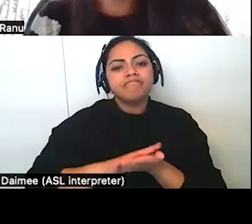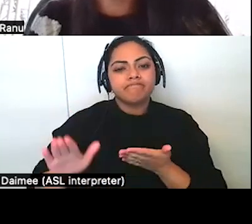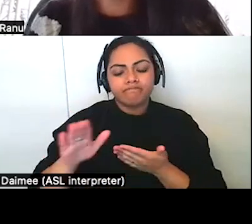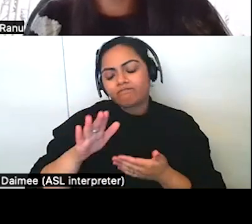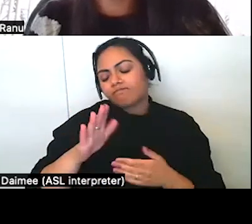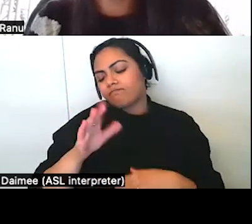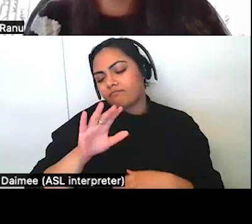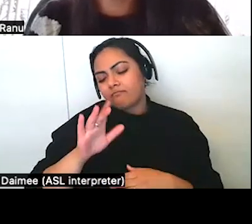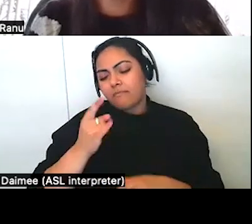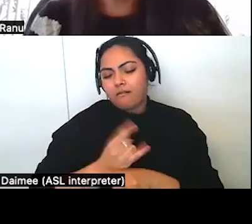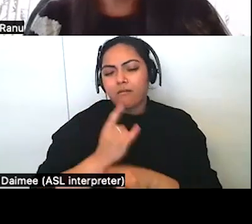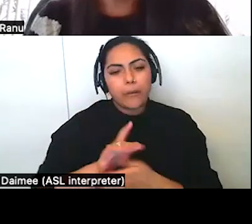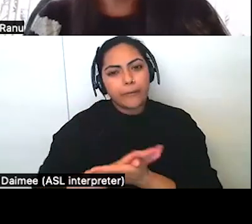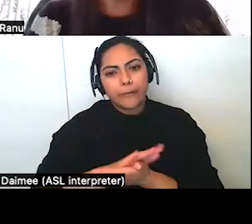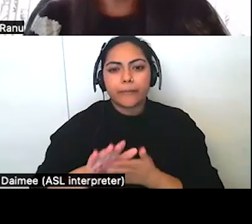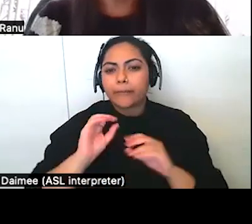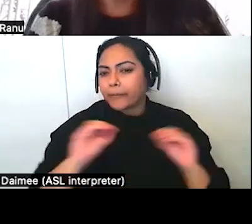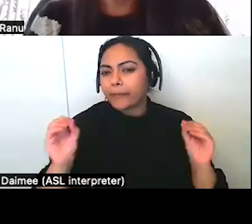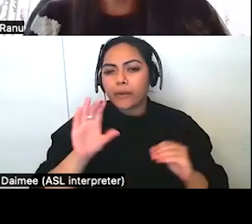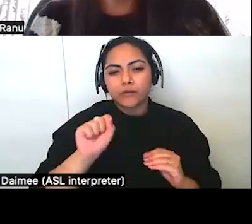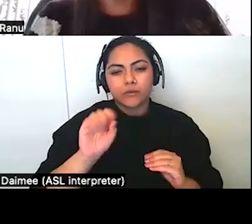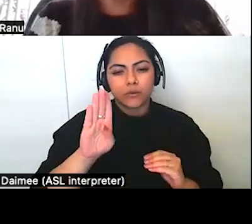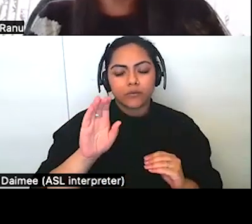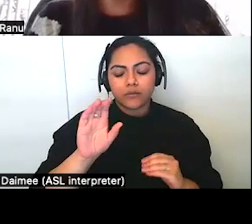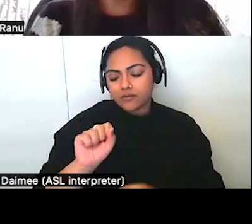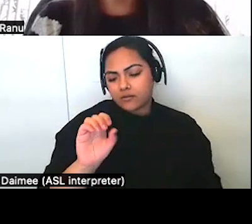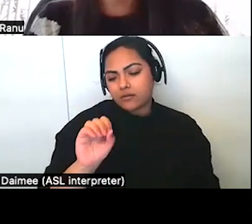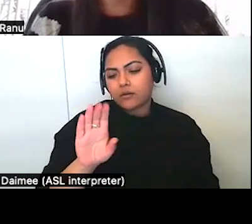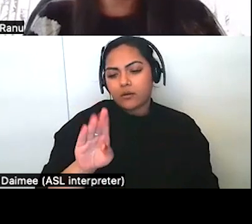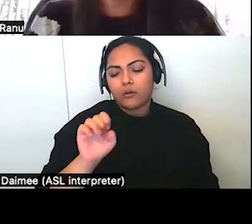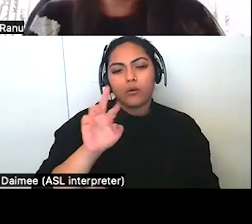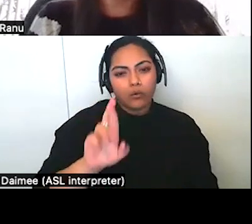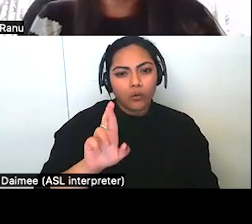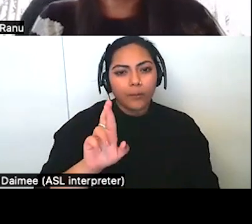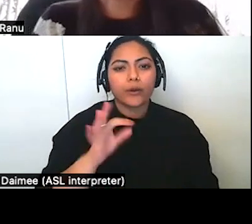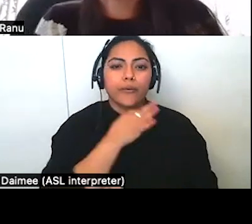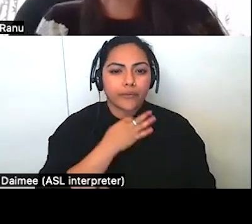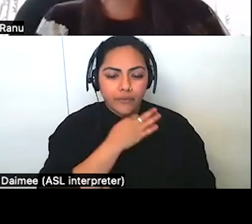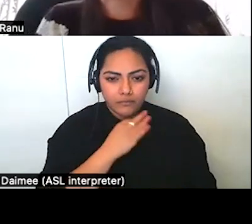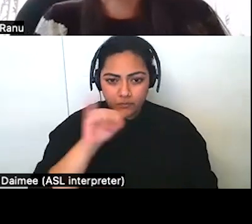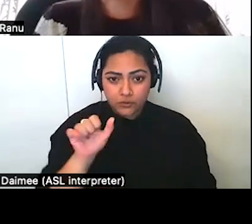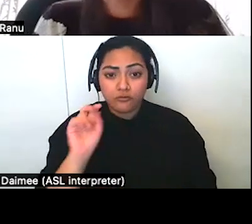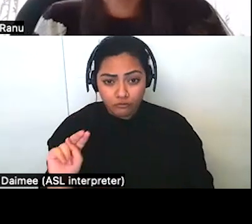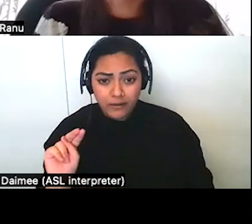millennials and Gen Z is what we're finding. So, how does this translate to the gift market? We're